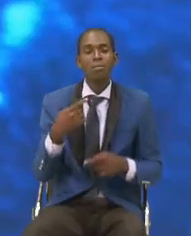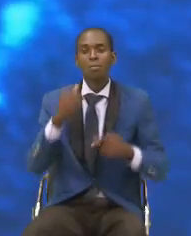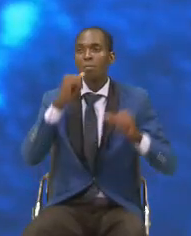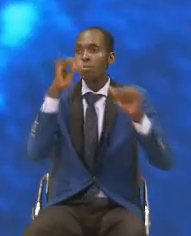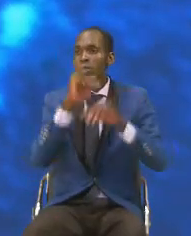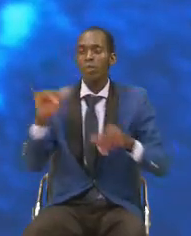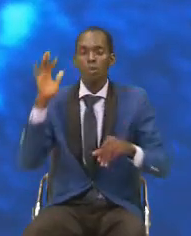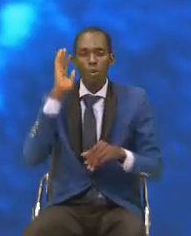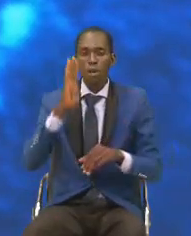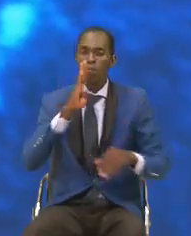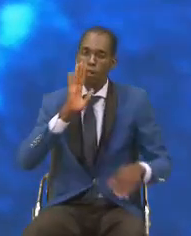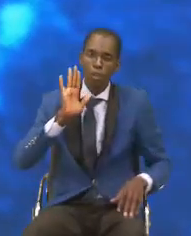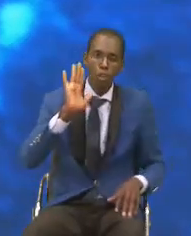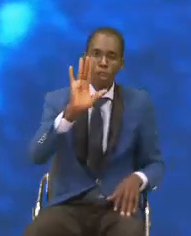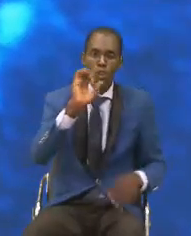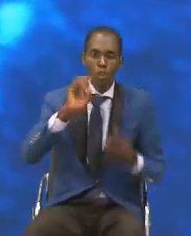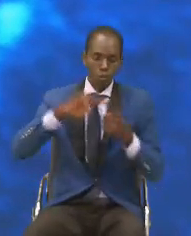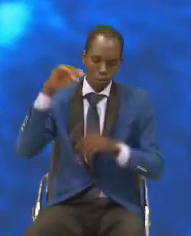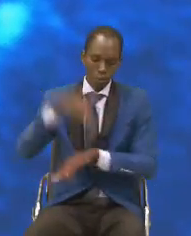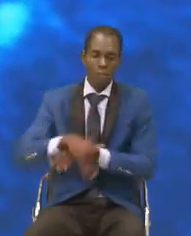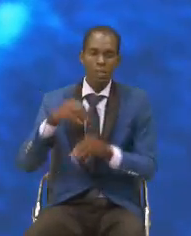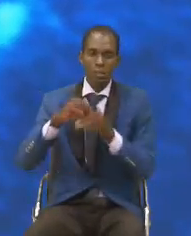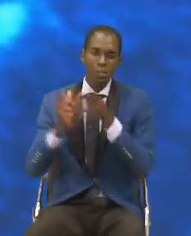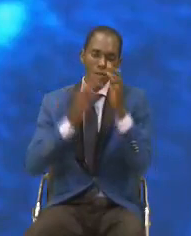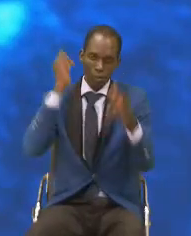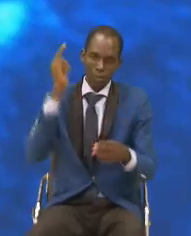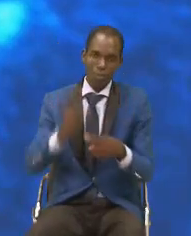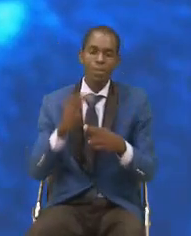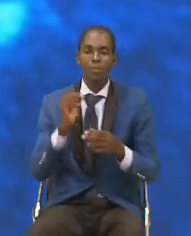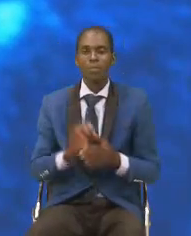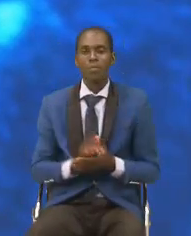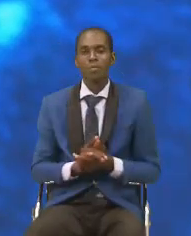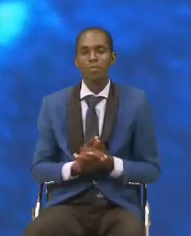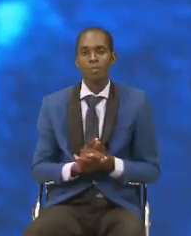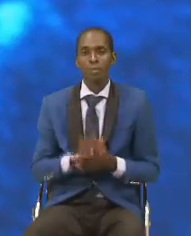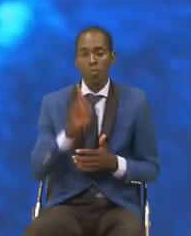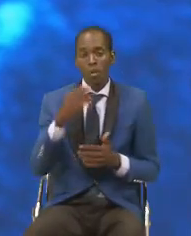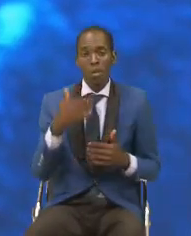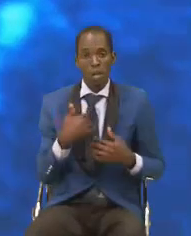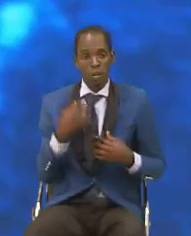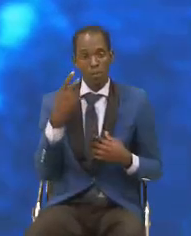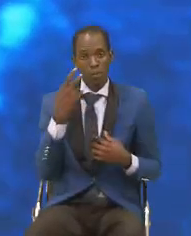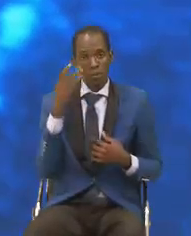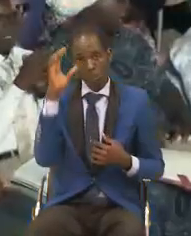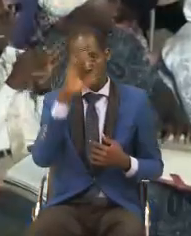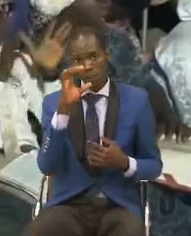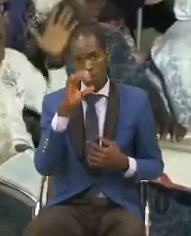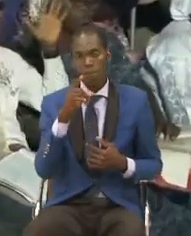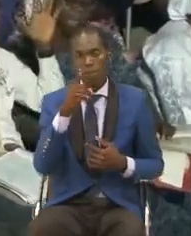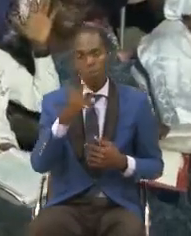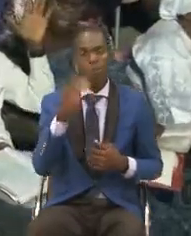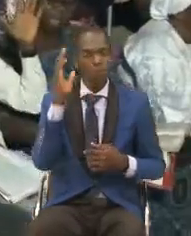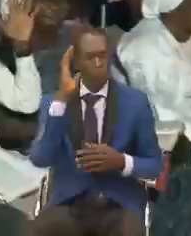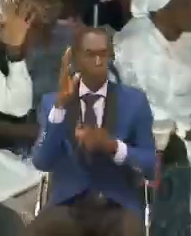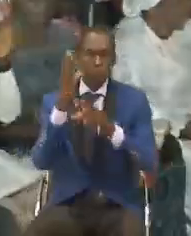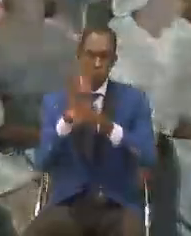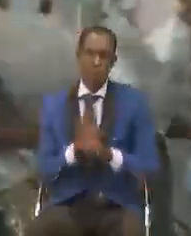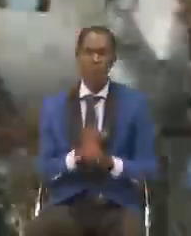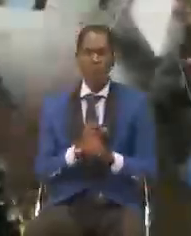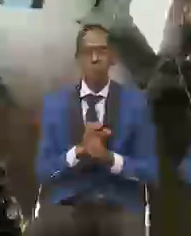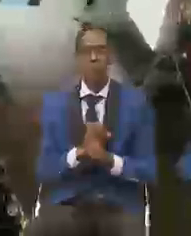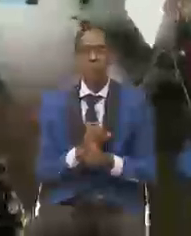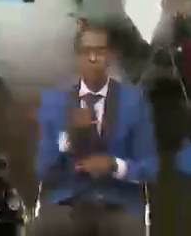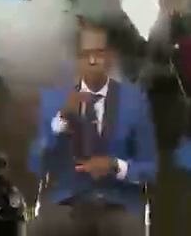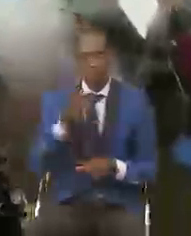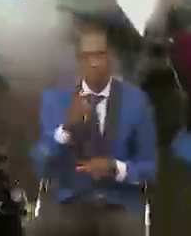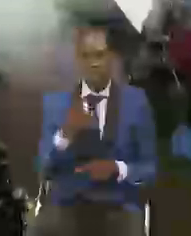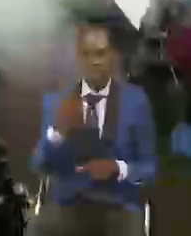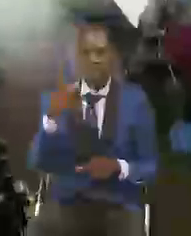untold blessings will be used tonight in jesus name receive i receive